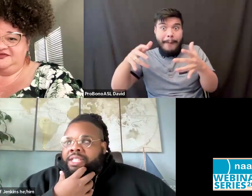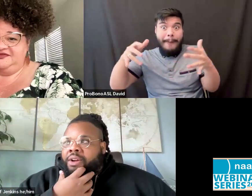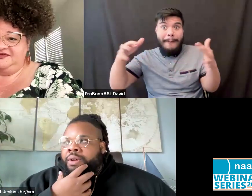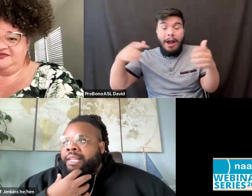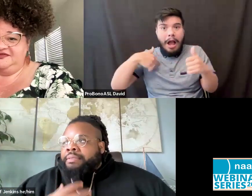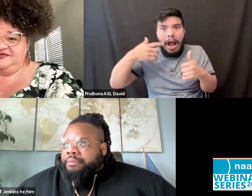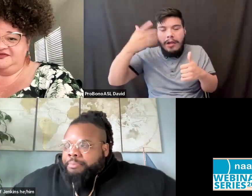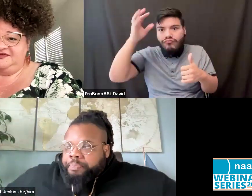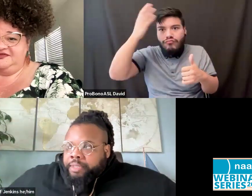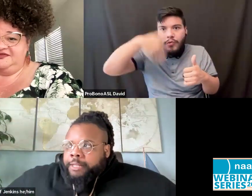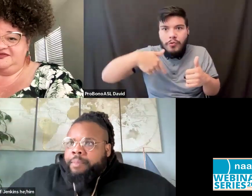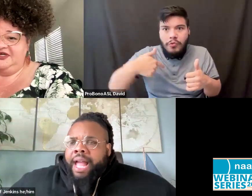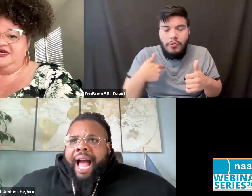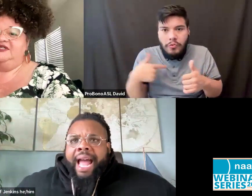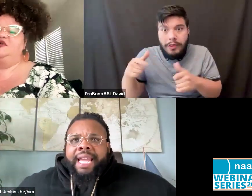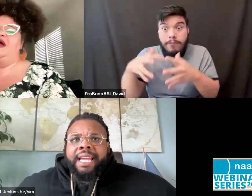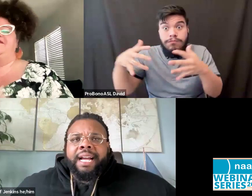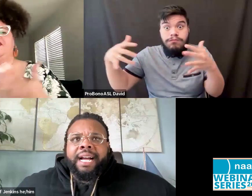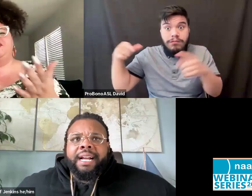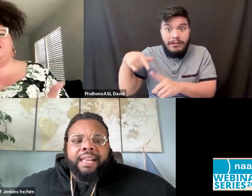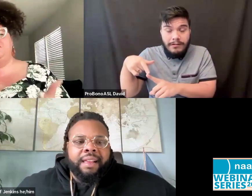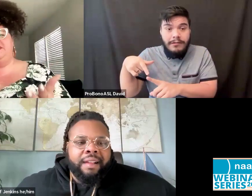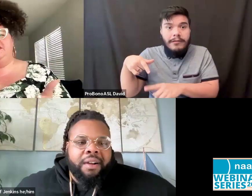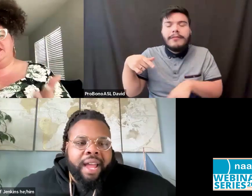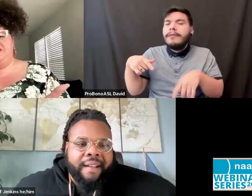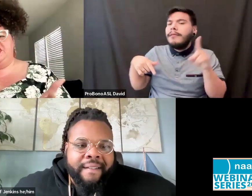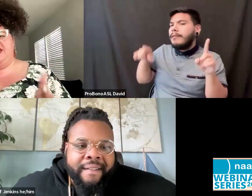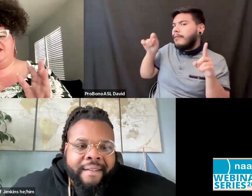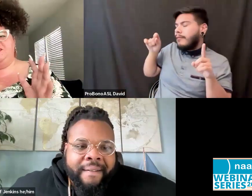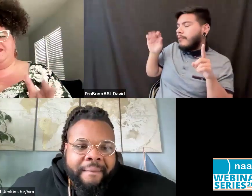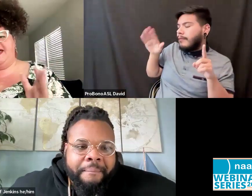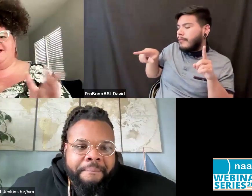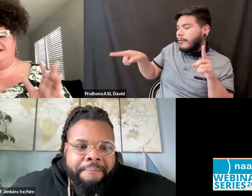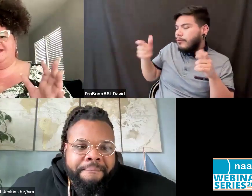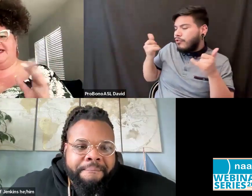So I asked, Are you still keeping and doing that on the like?